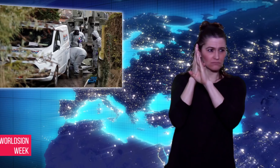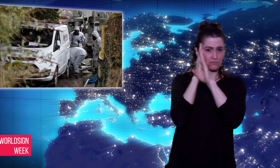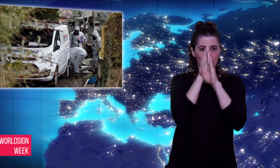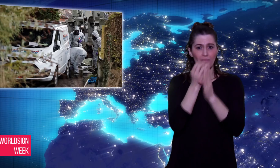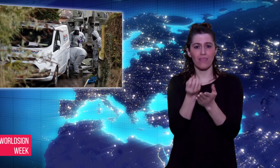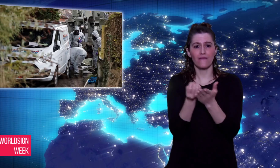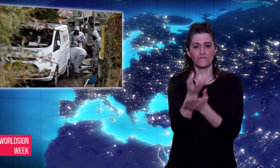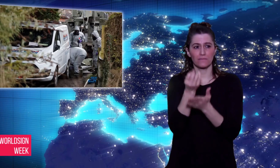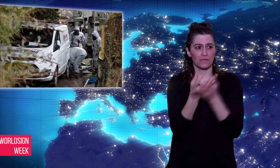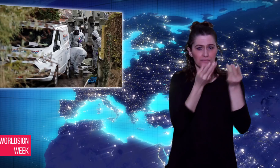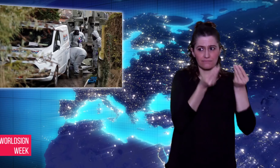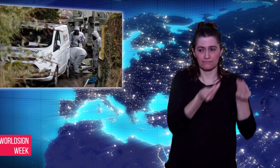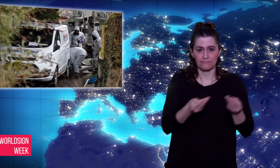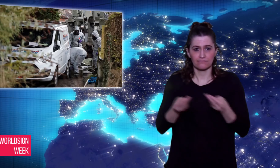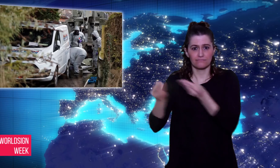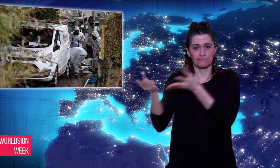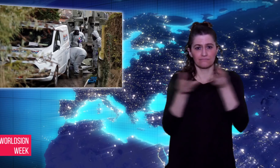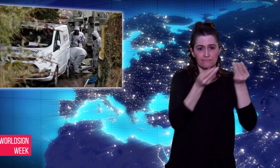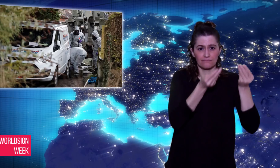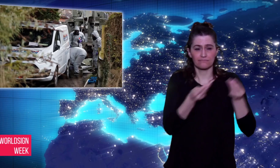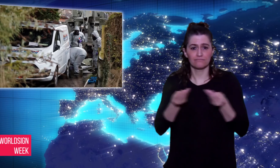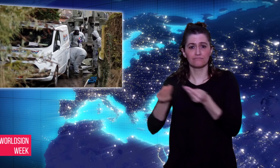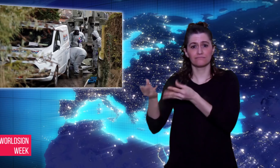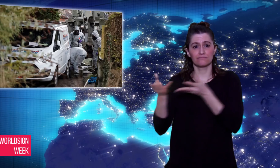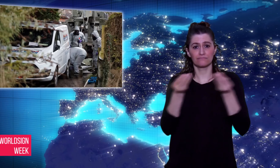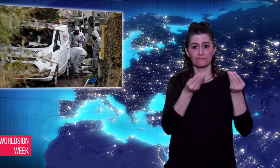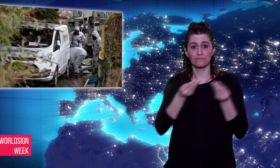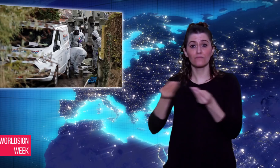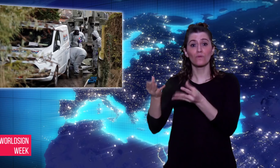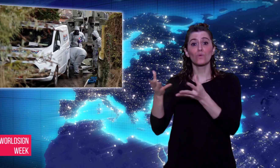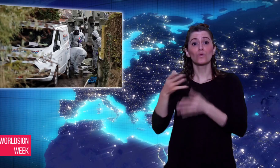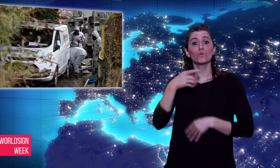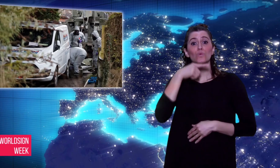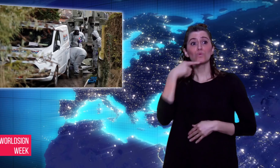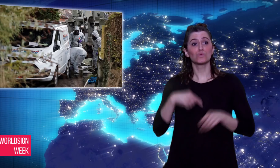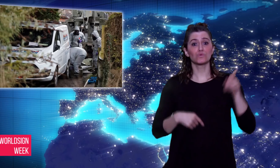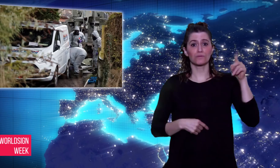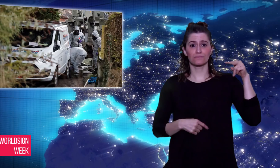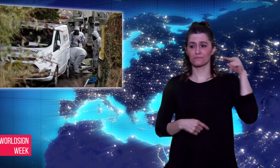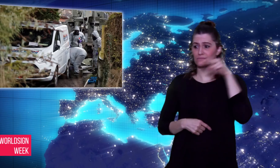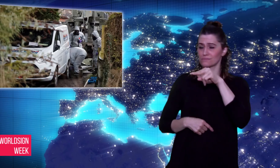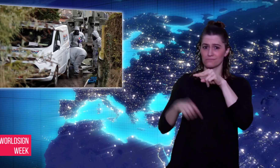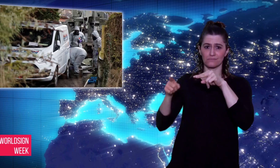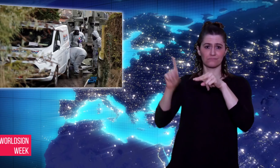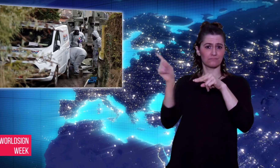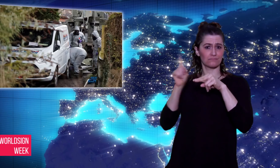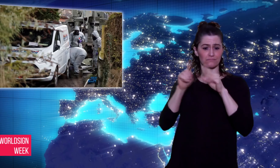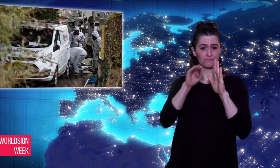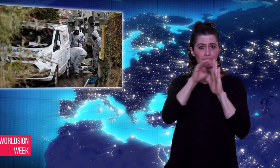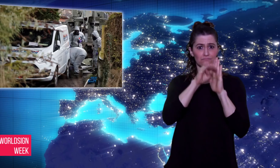by spying for the British and was